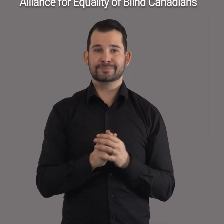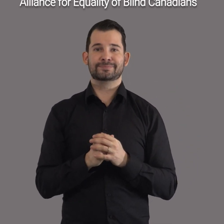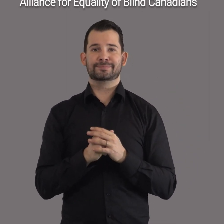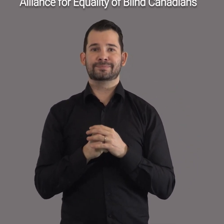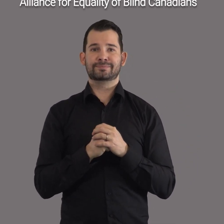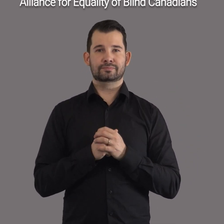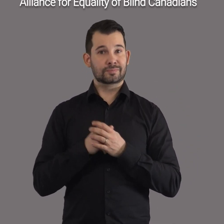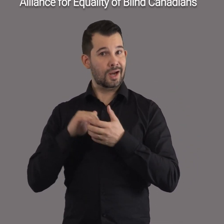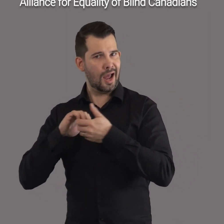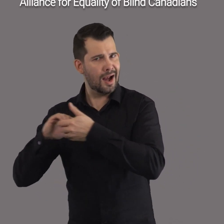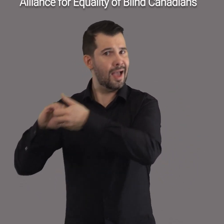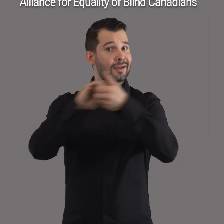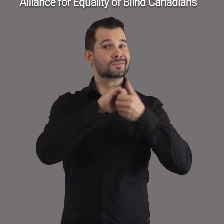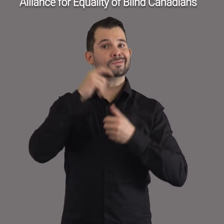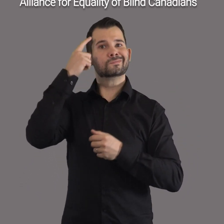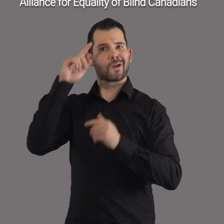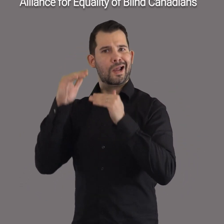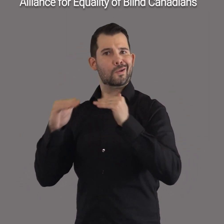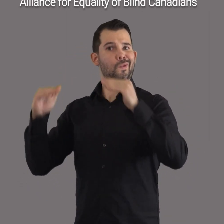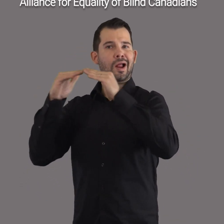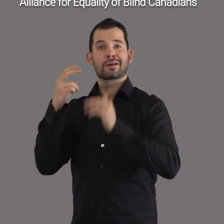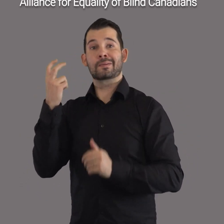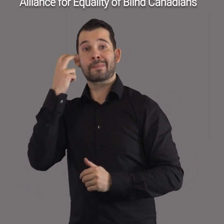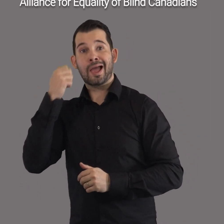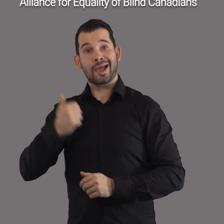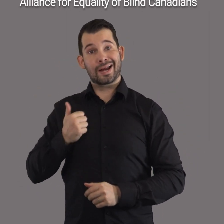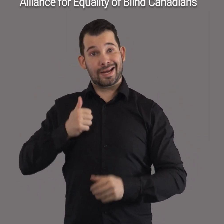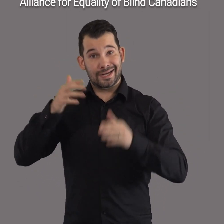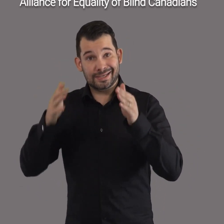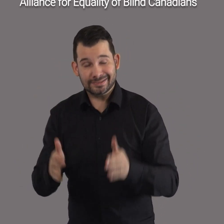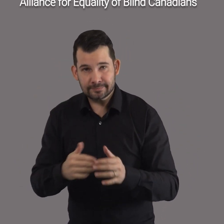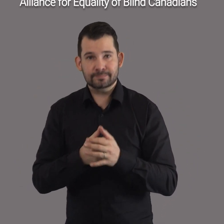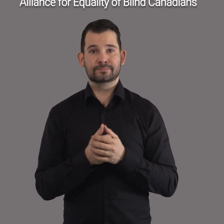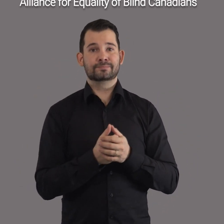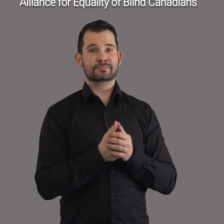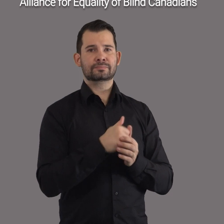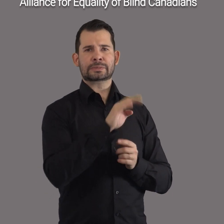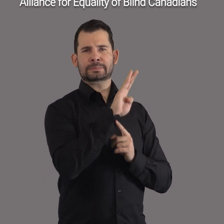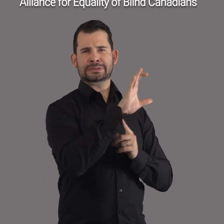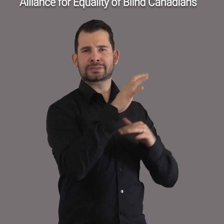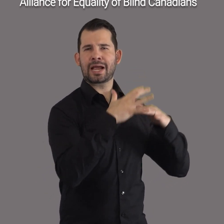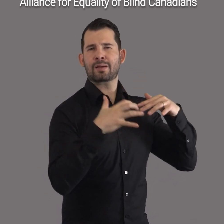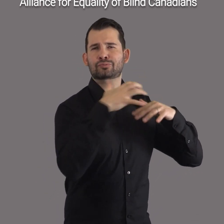Alliance for Equality of Blind Canadians